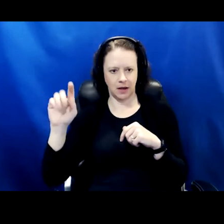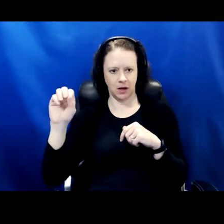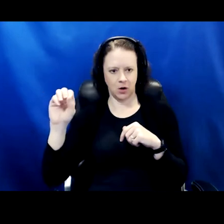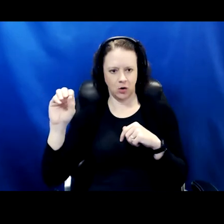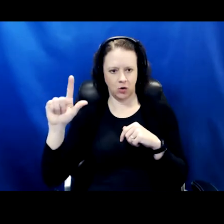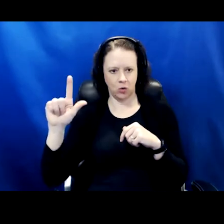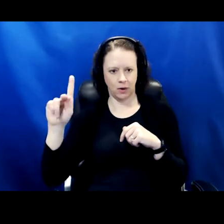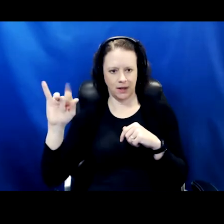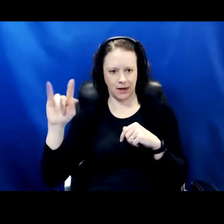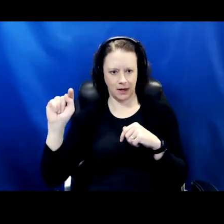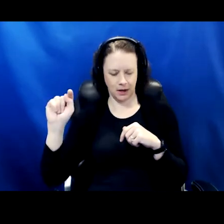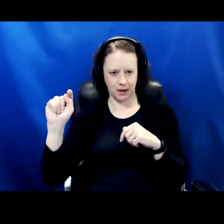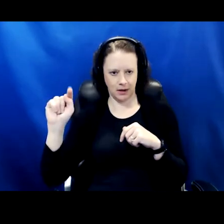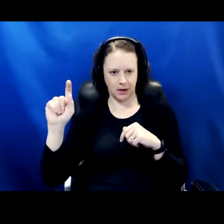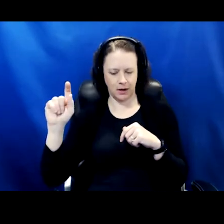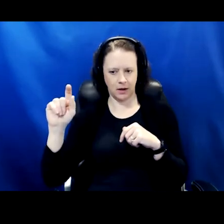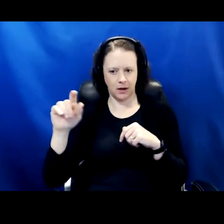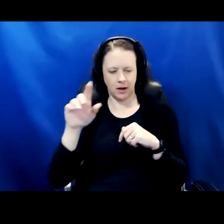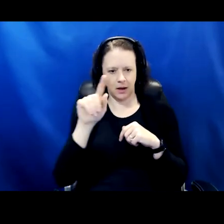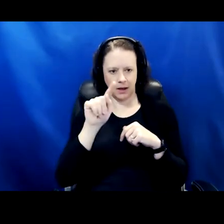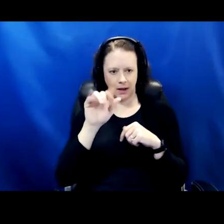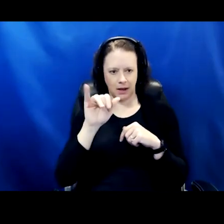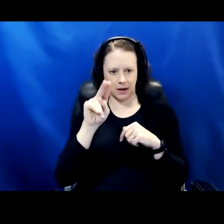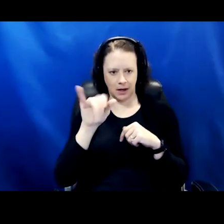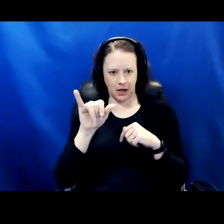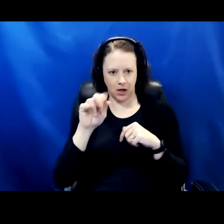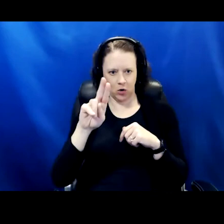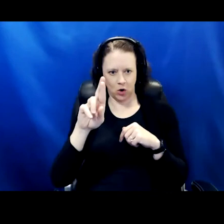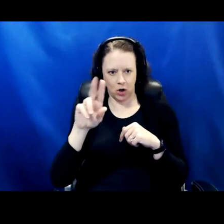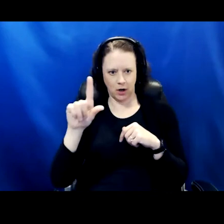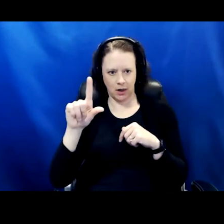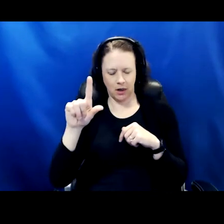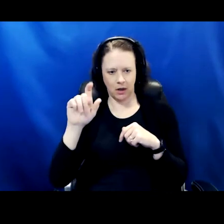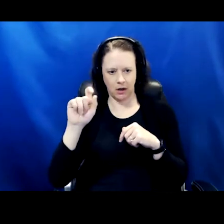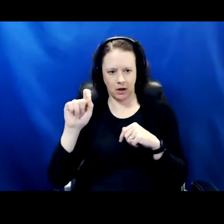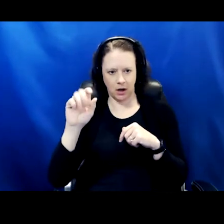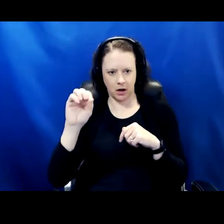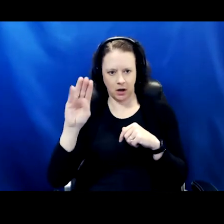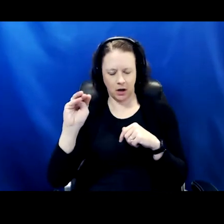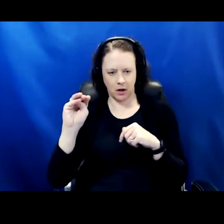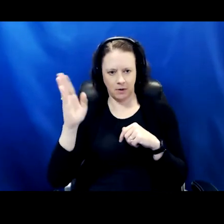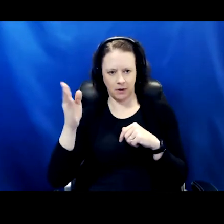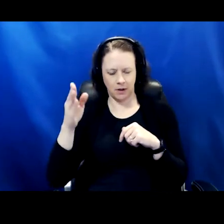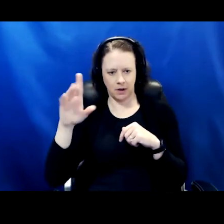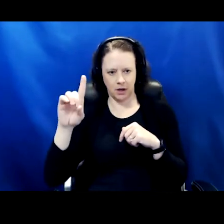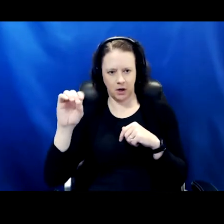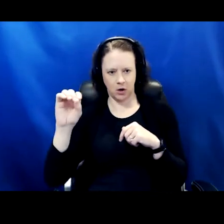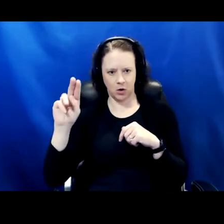So it's tinyurl.com/donetworkC19toolkit.